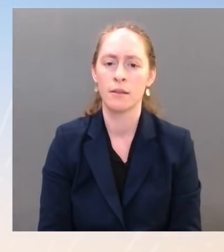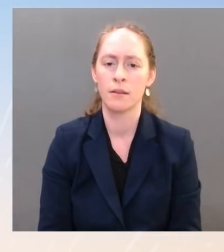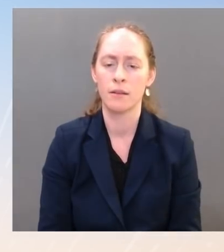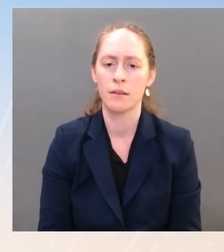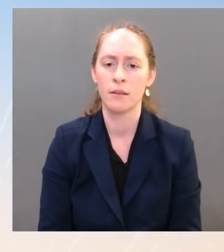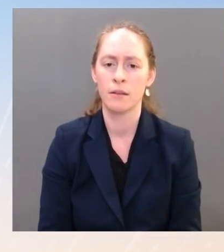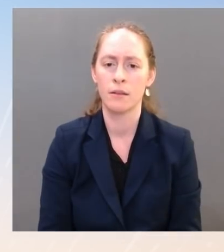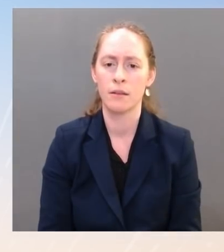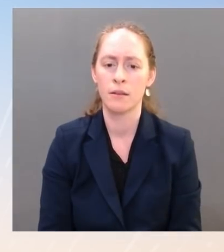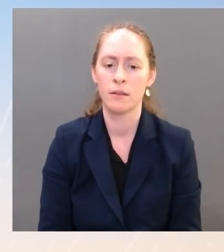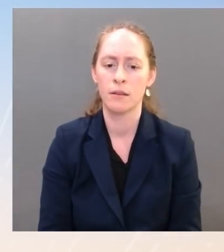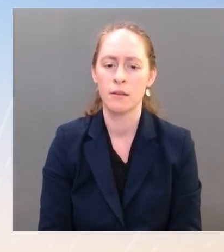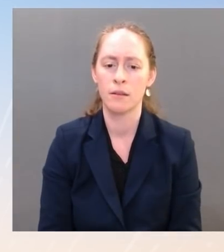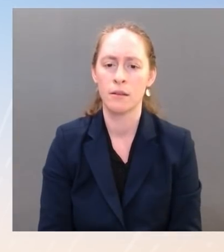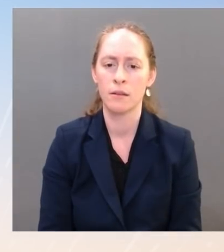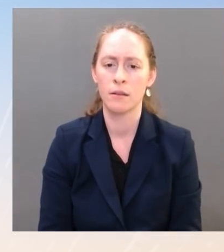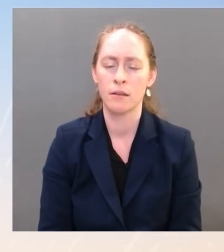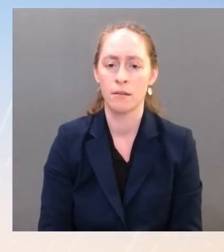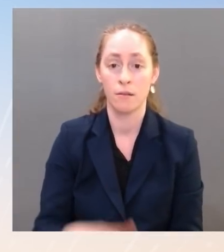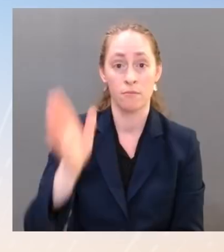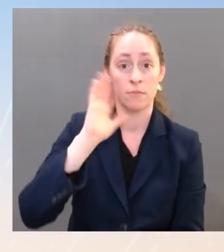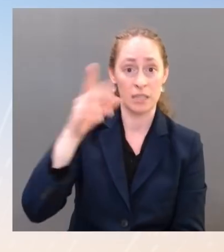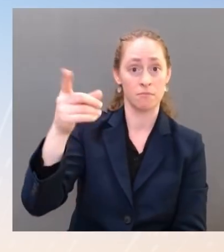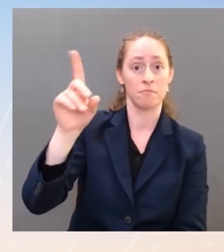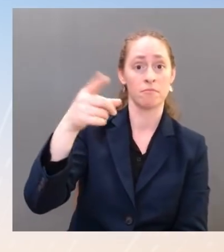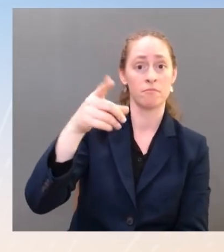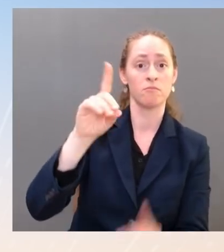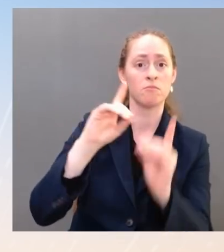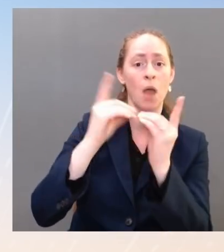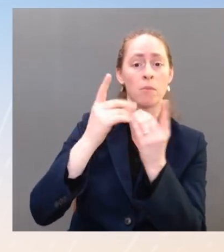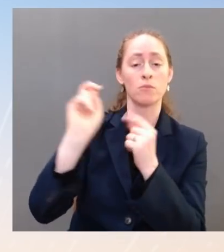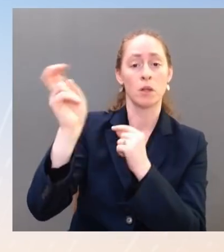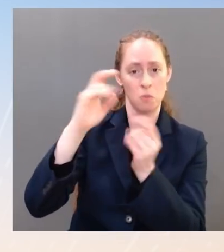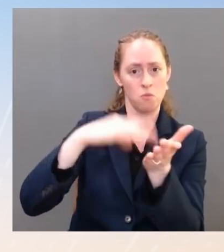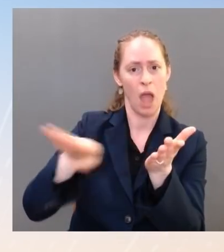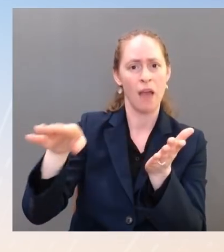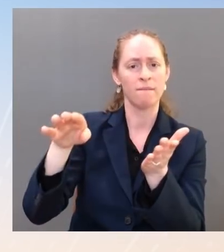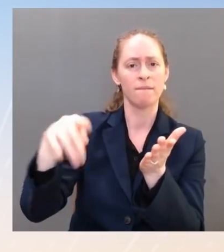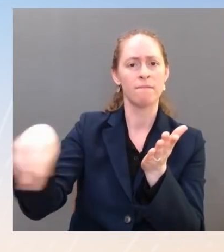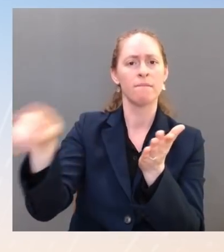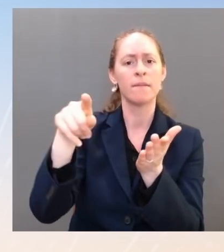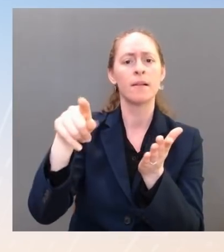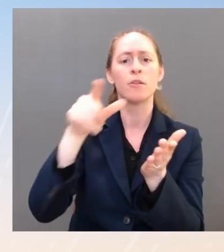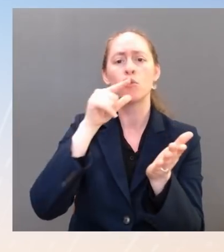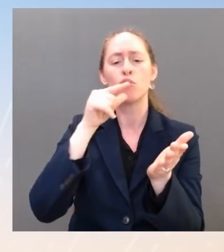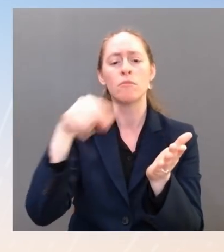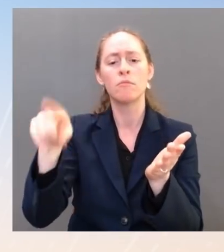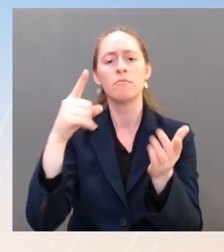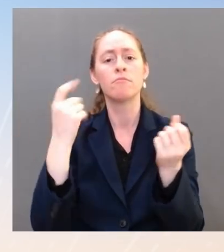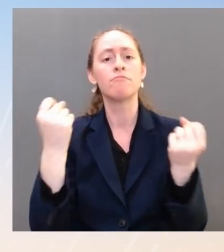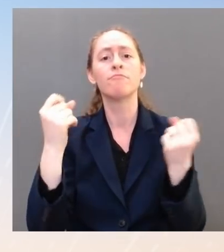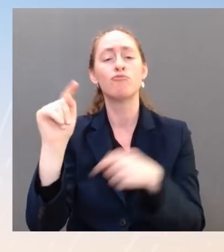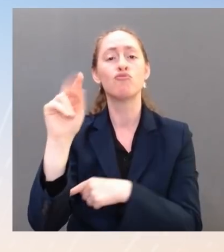Secretary Buttigieg: So we looked at that and we do believe that would be covered. We can reiterate that that determination as needed.